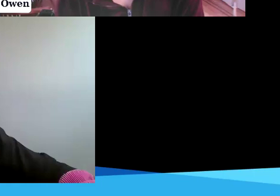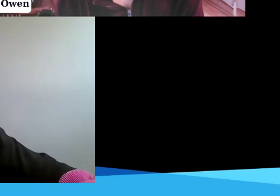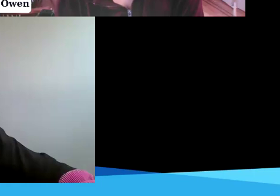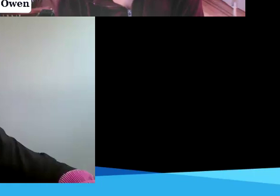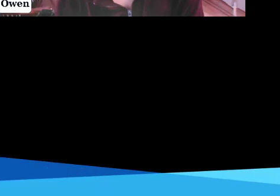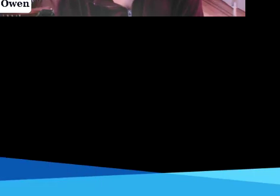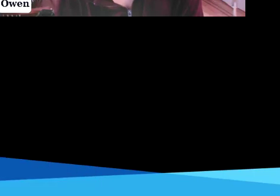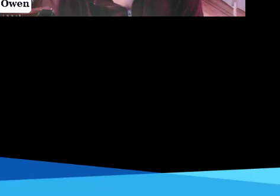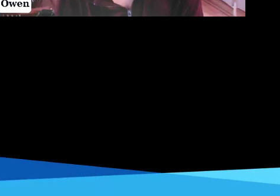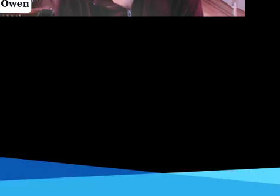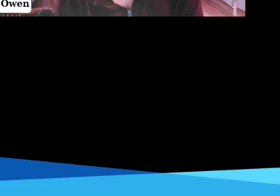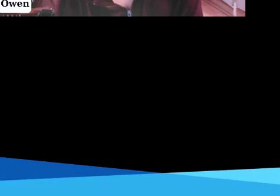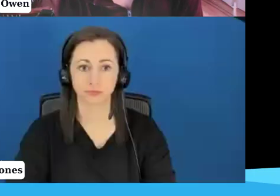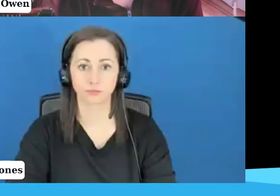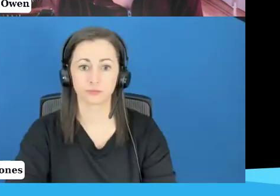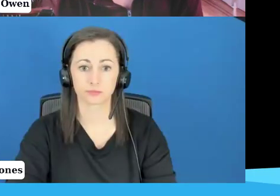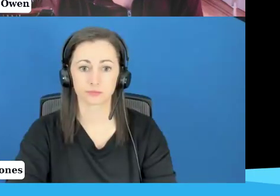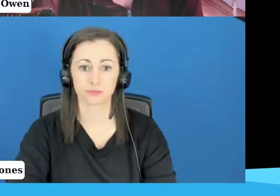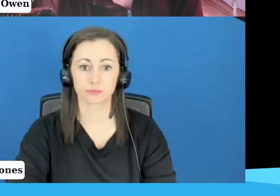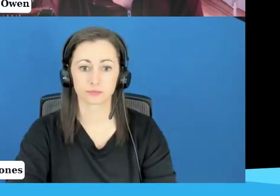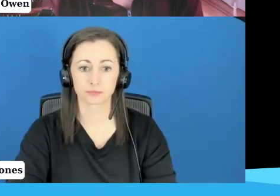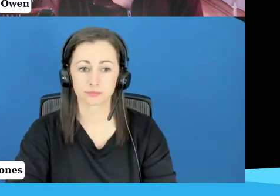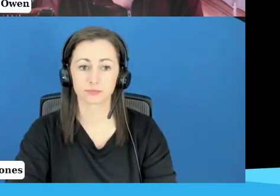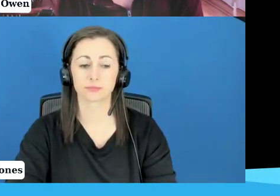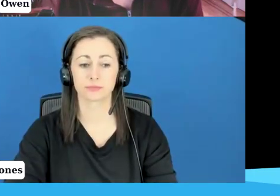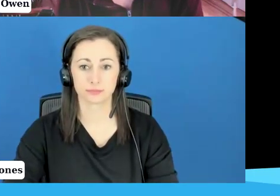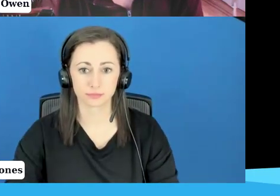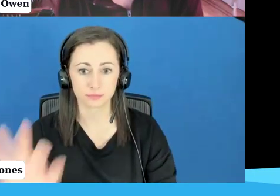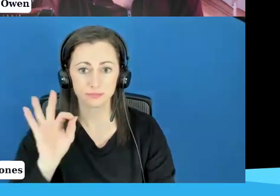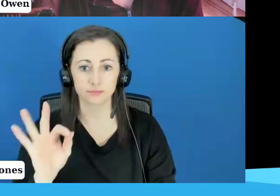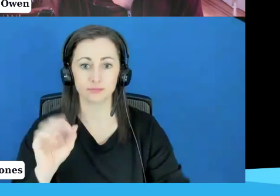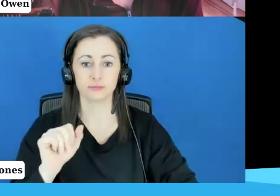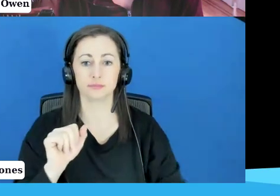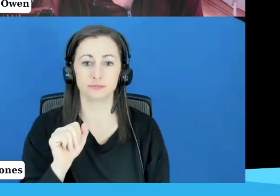that you navigate in as mothers living with paralysis.